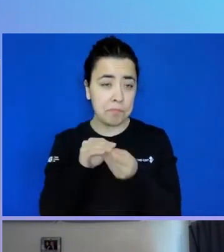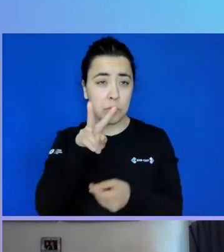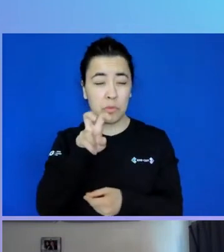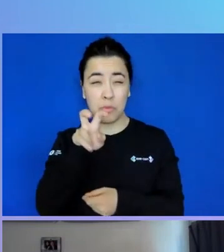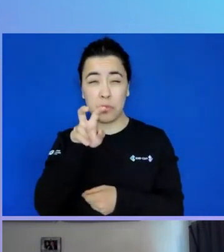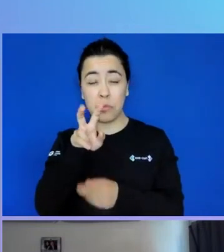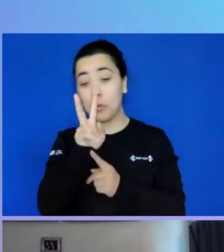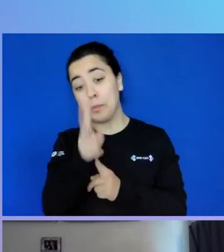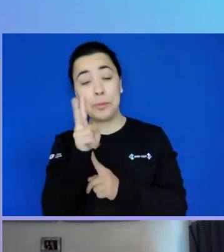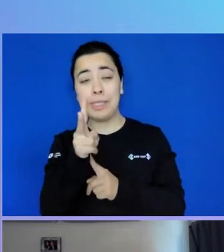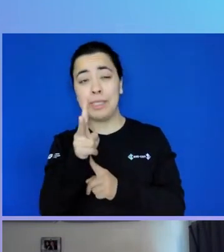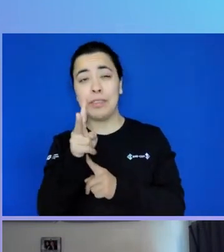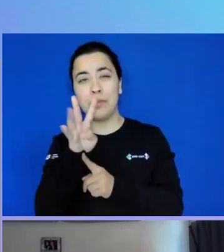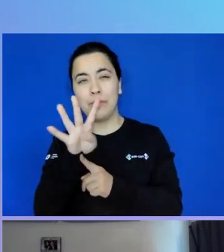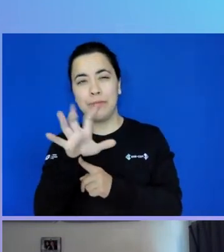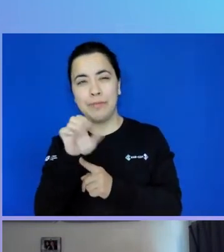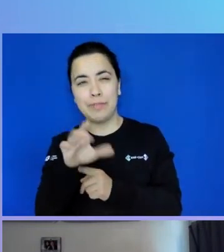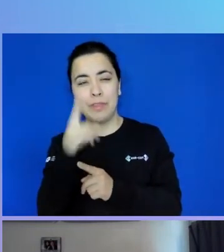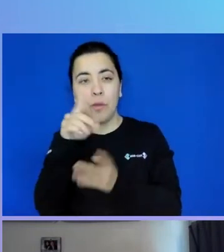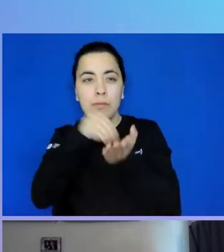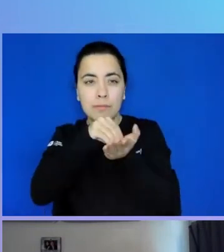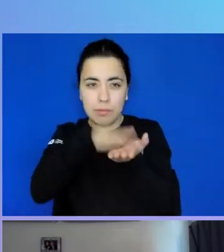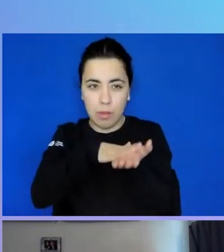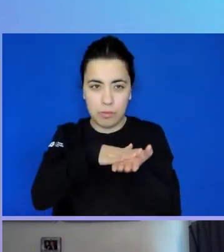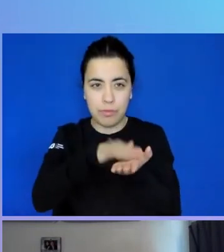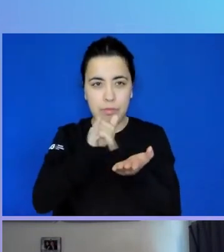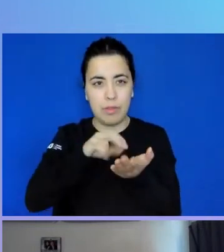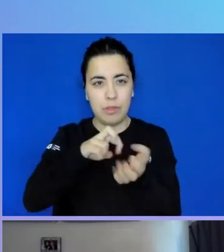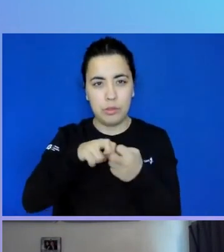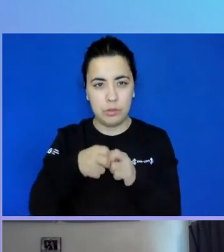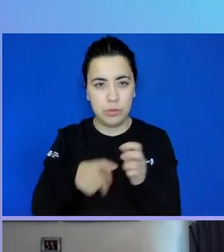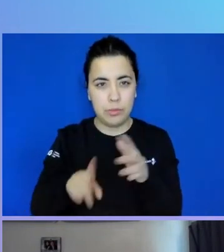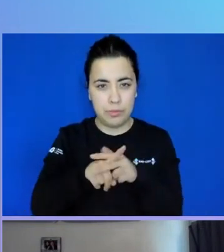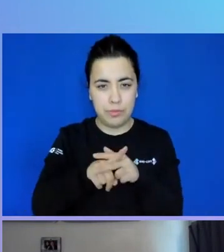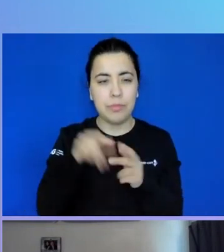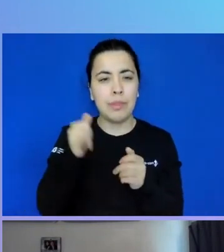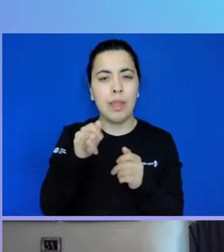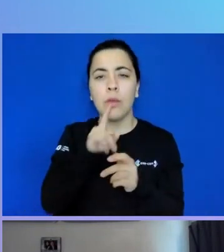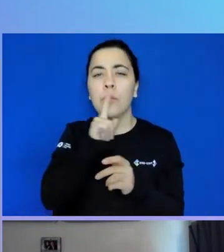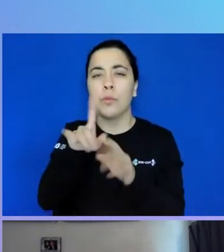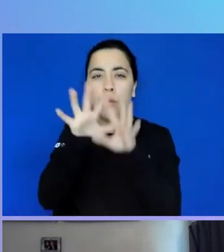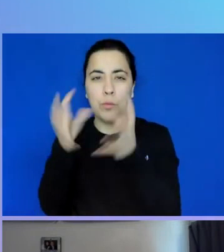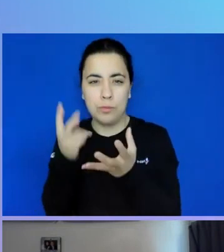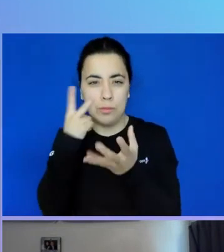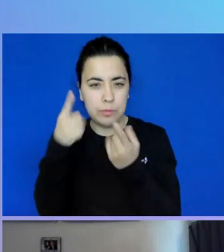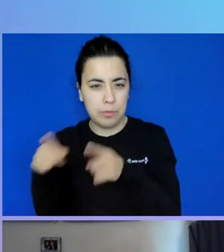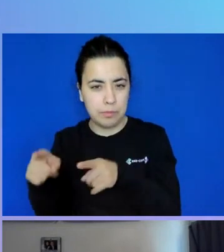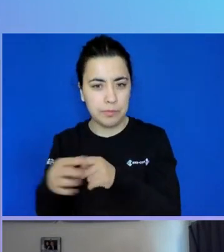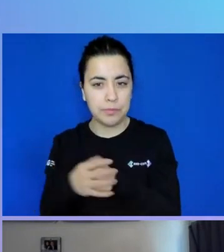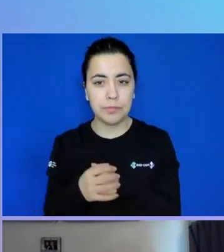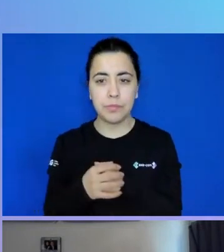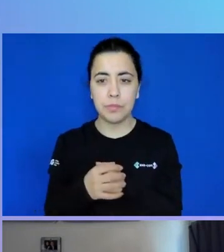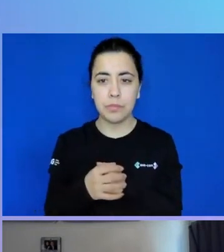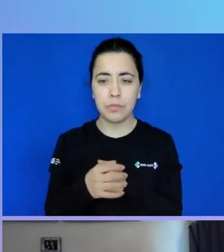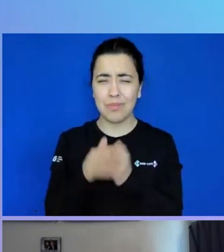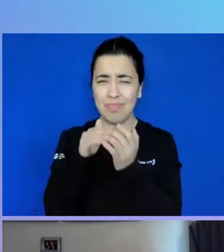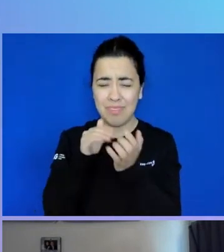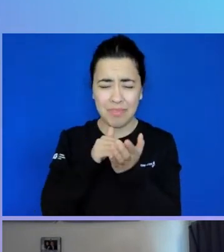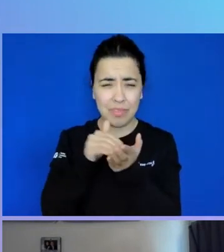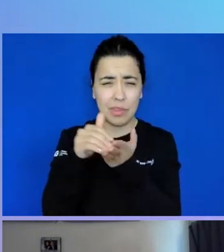an issue. Now let's go to what we have seen in real world. We have done thousands of pages of assessments and audits, which